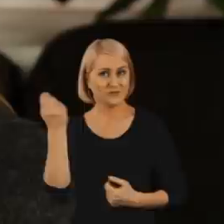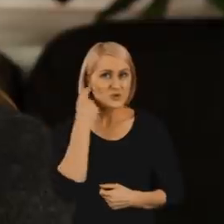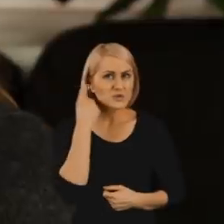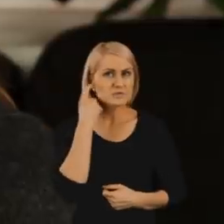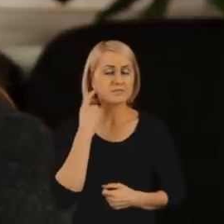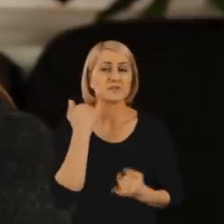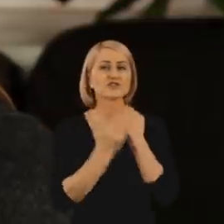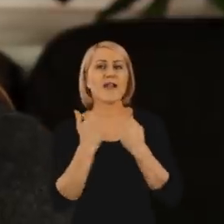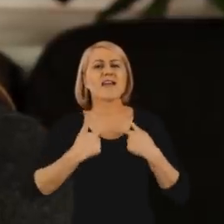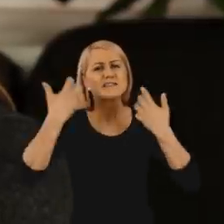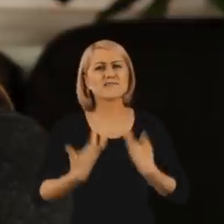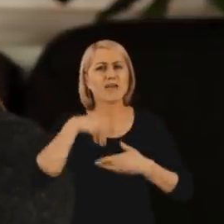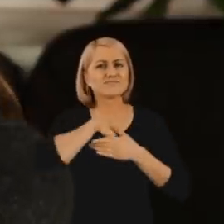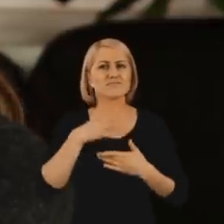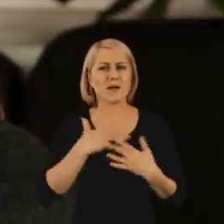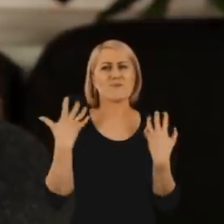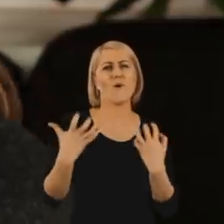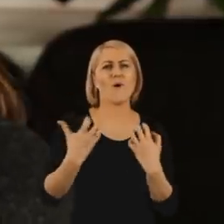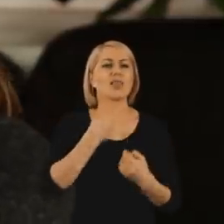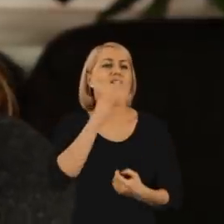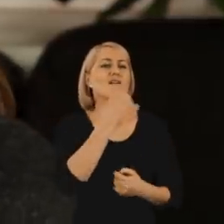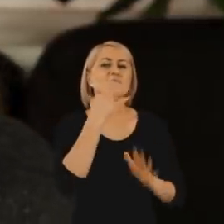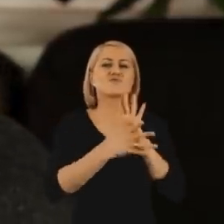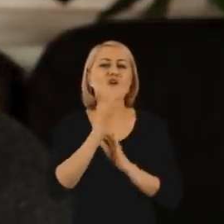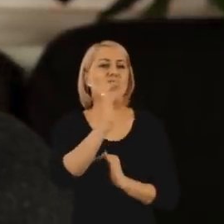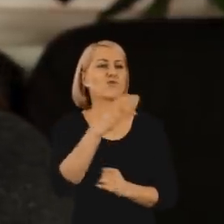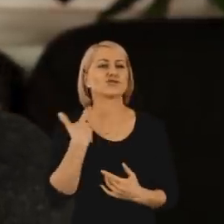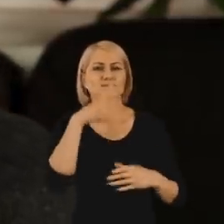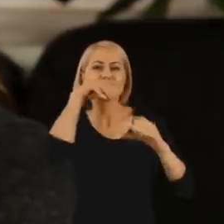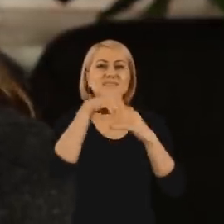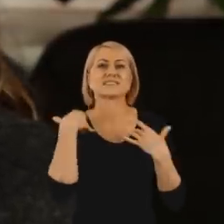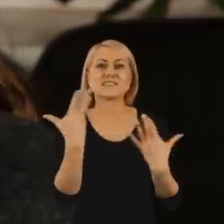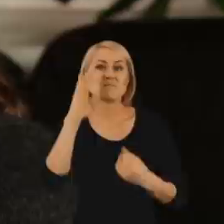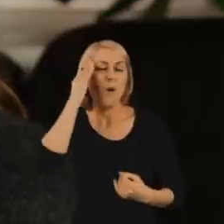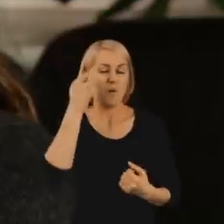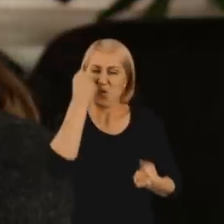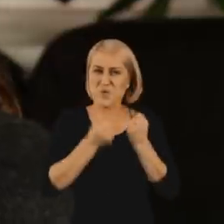34206